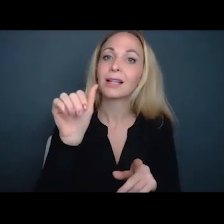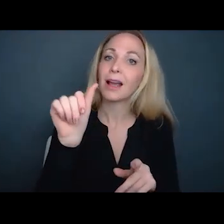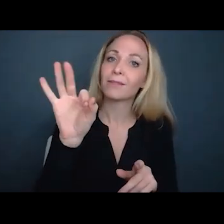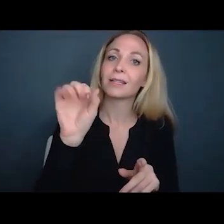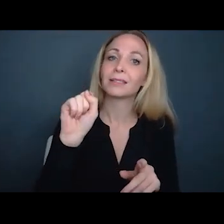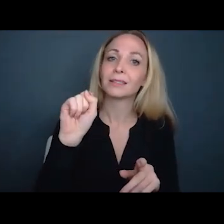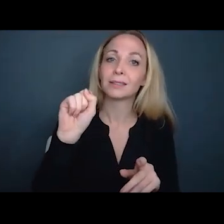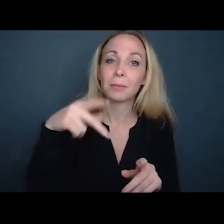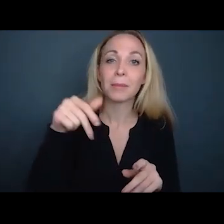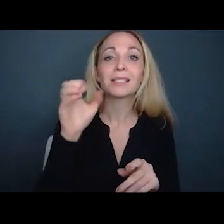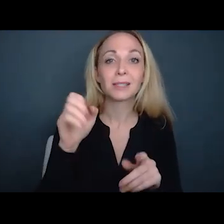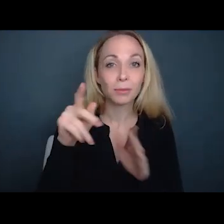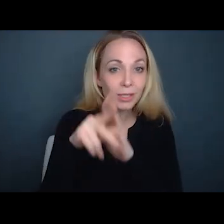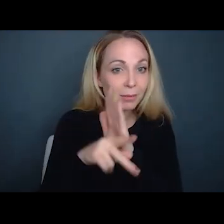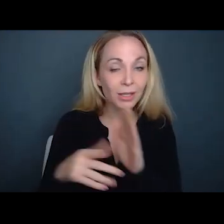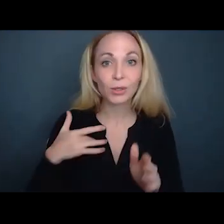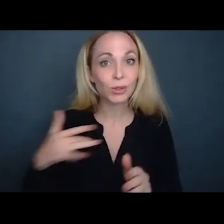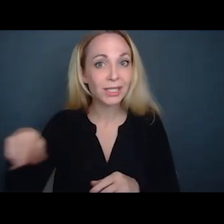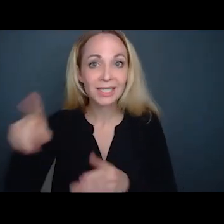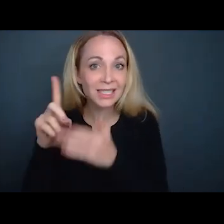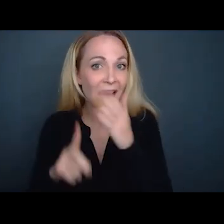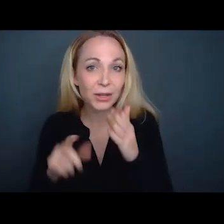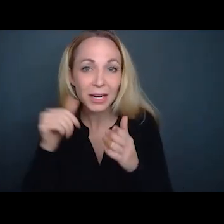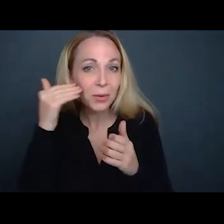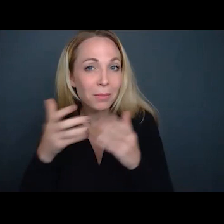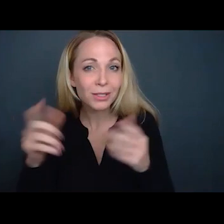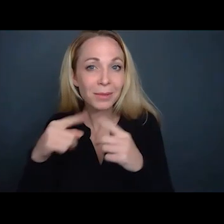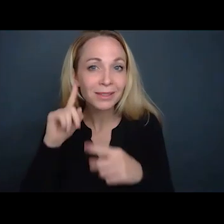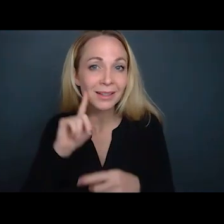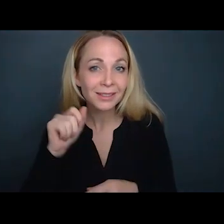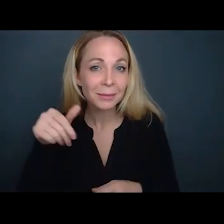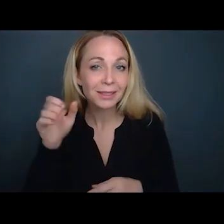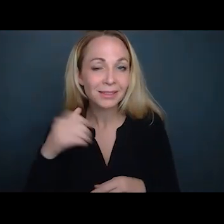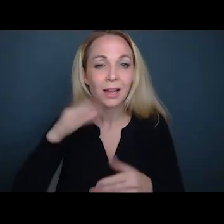But these are examples of what it can look like in real life. Next slide.